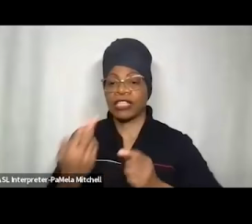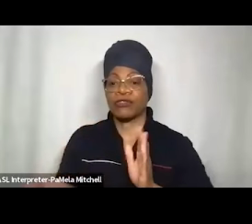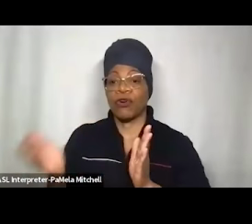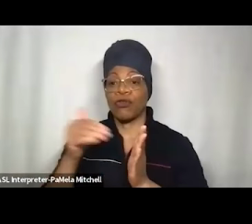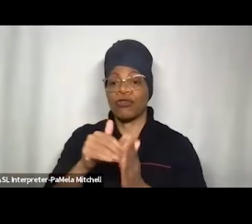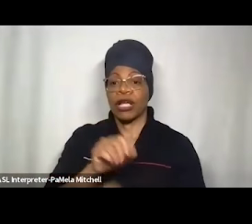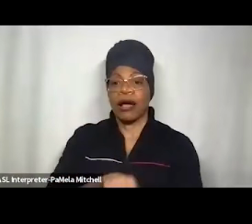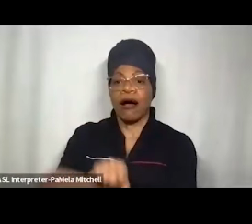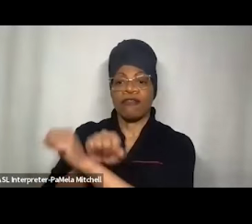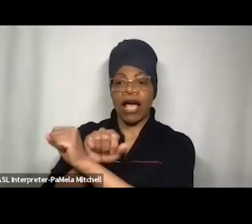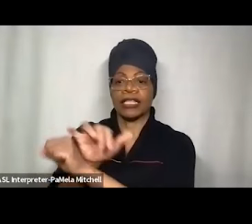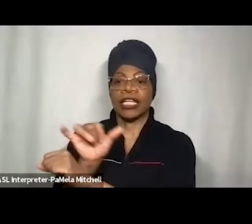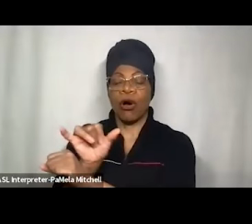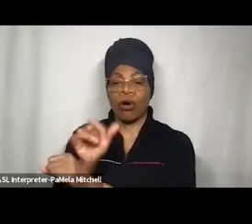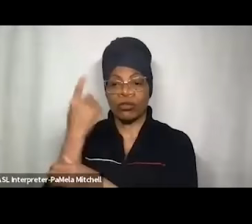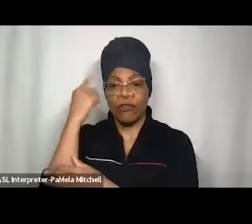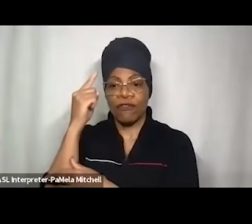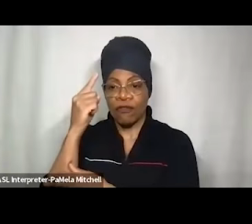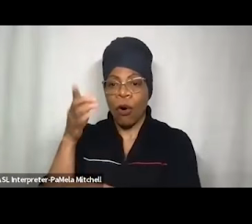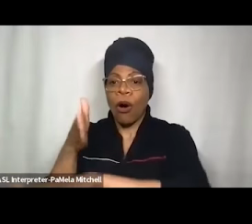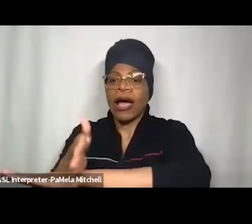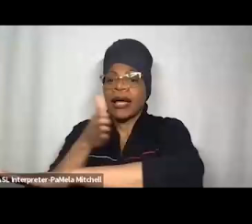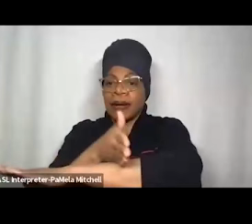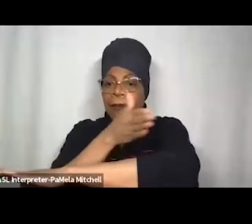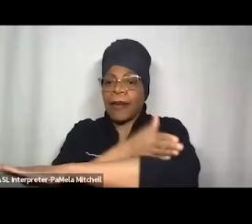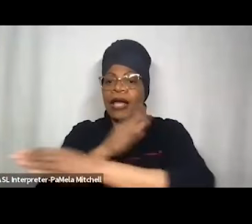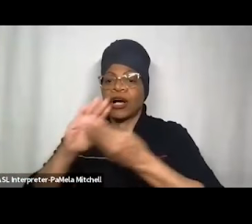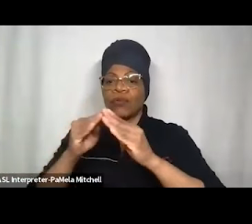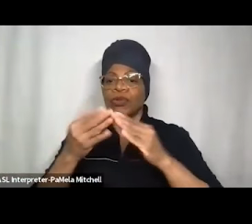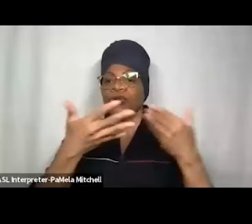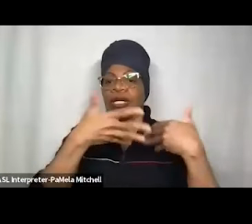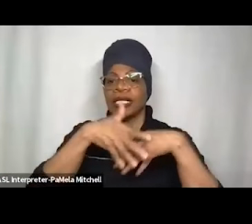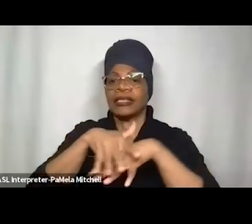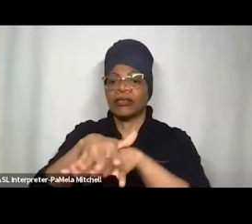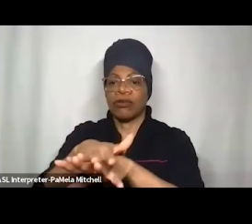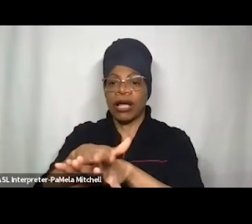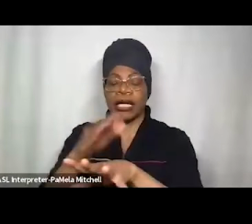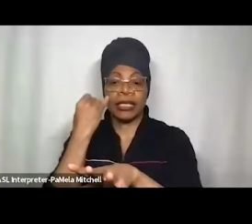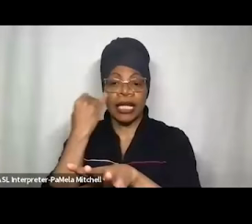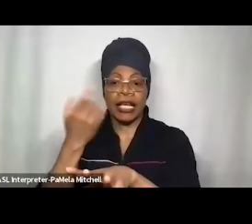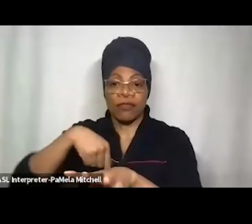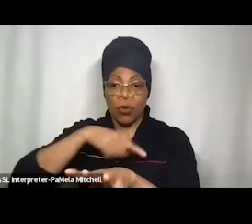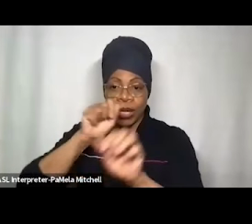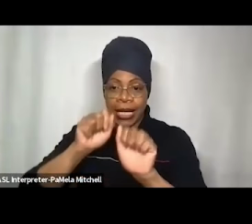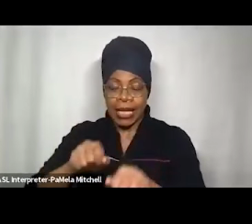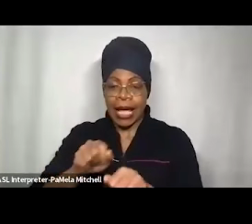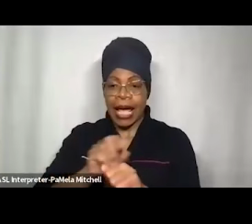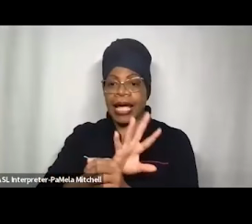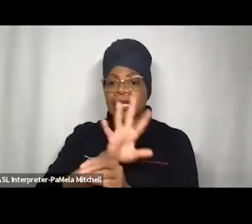and for a better community integration if we can incorporate these types of things in our treatment programs.